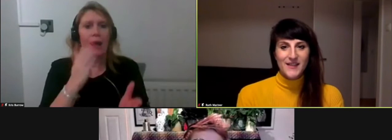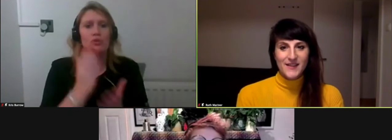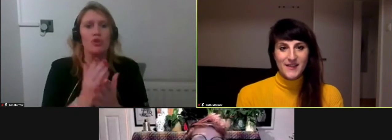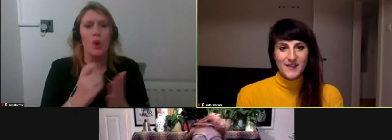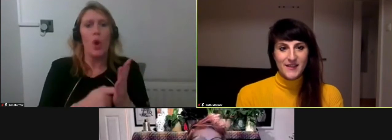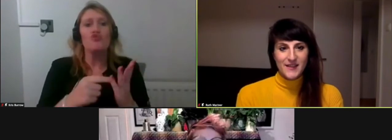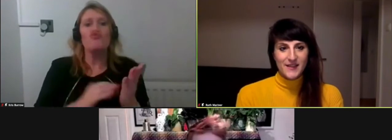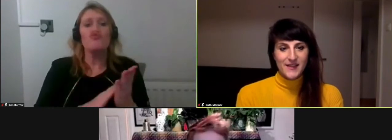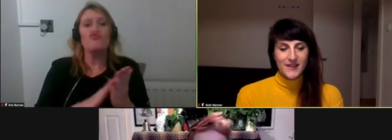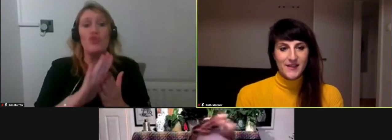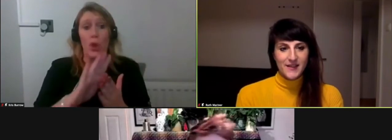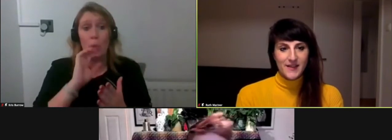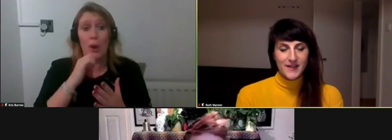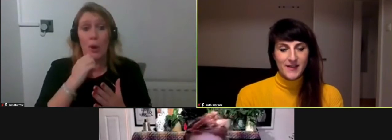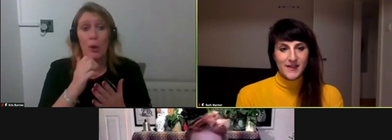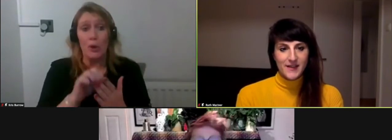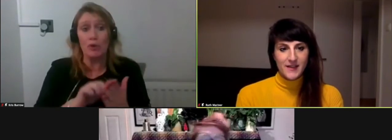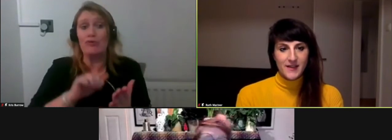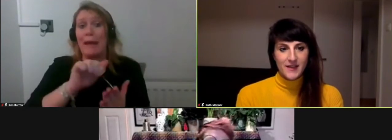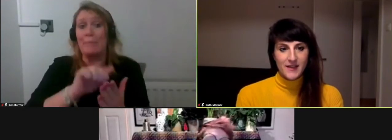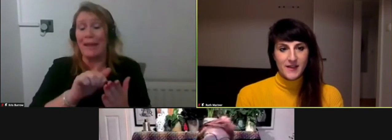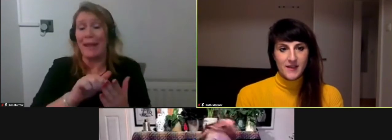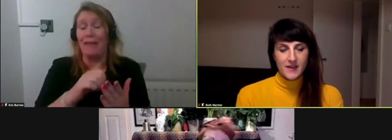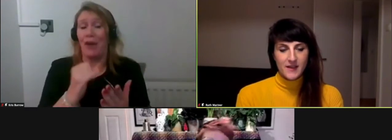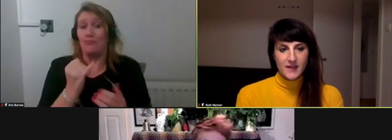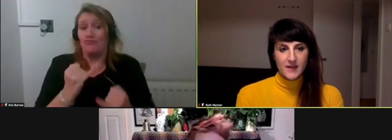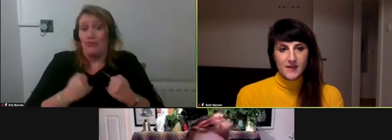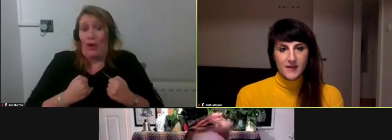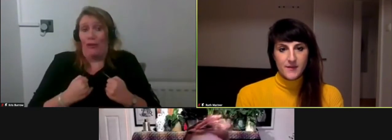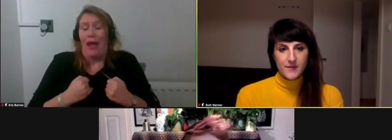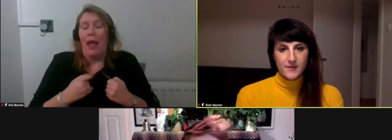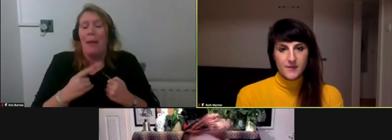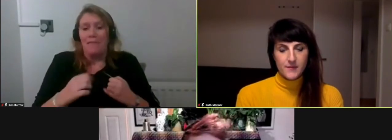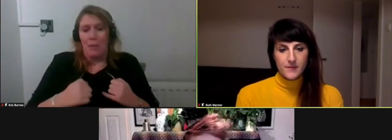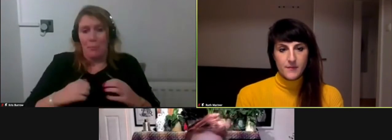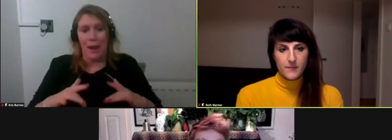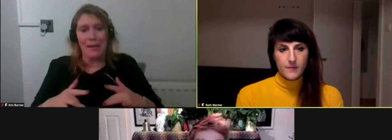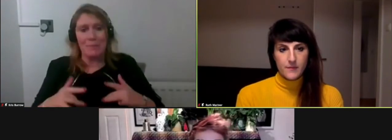of description of it, but essentially from my, my perspective, it's the use of kind